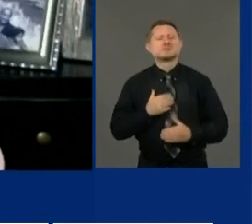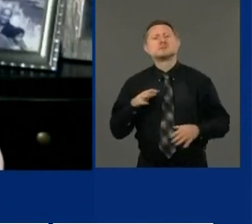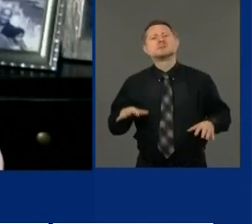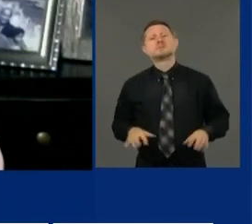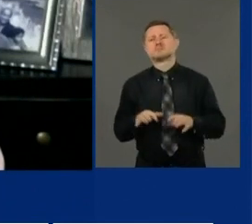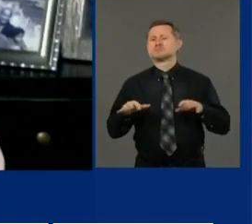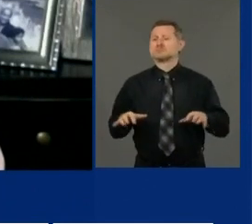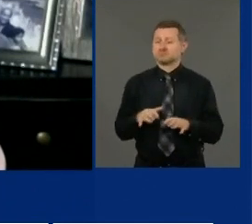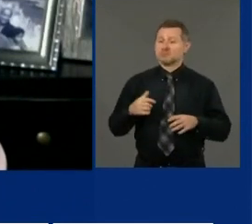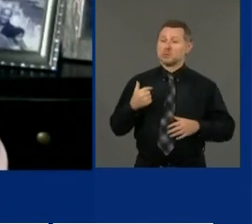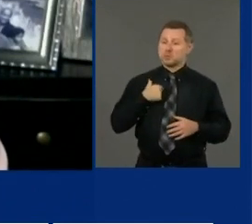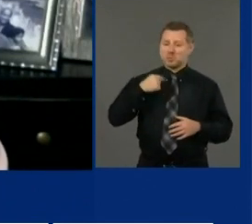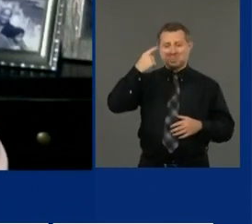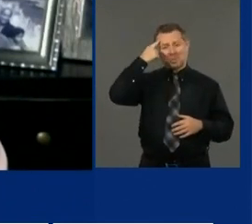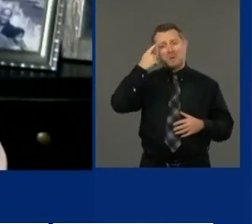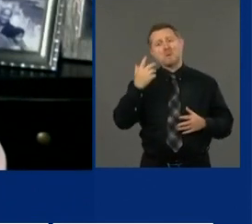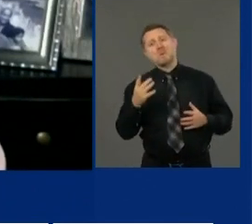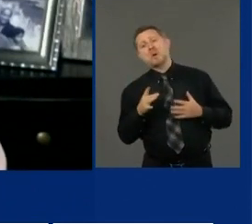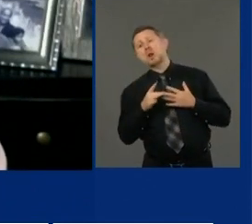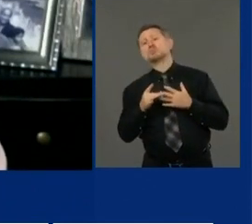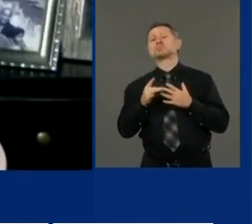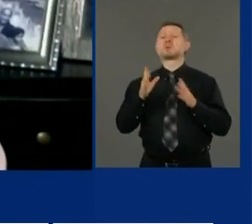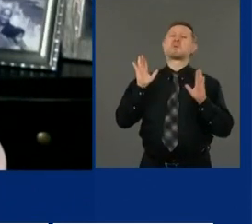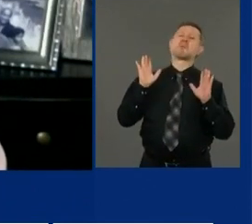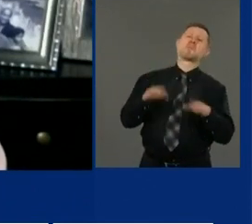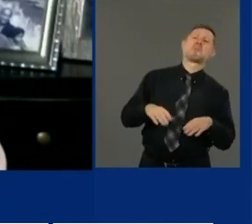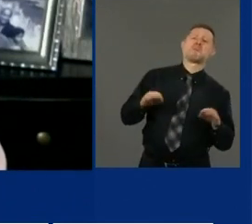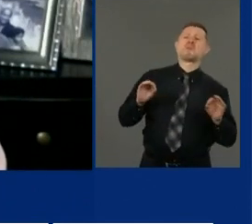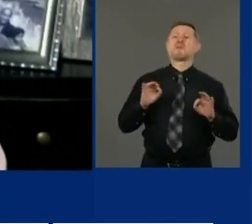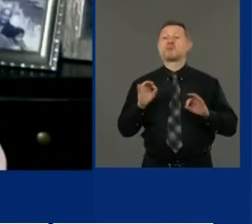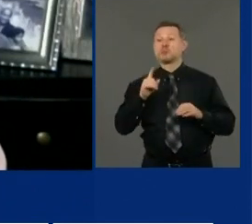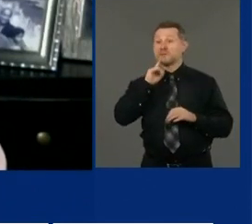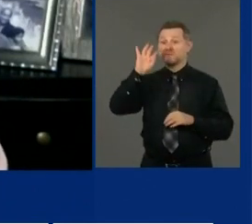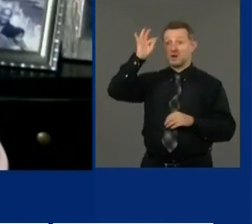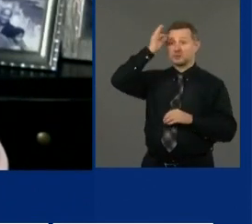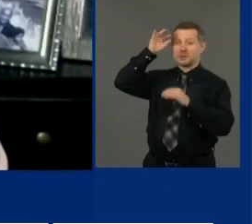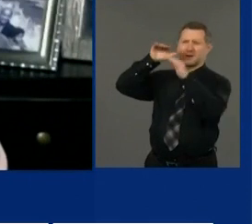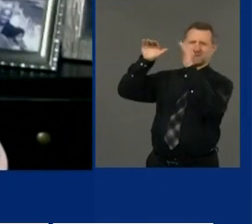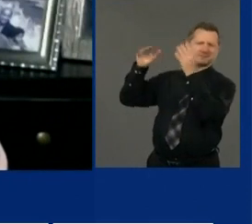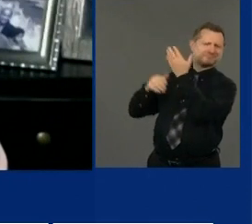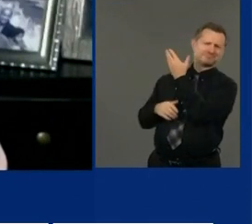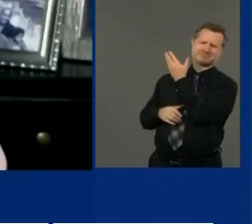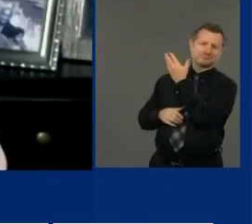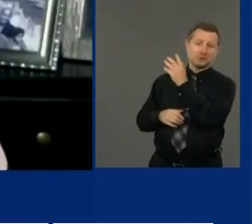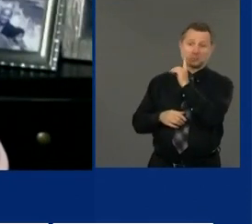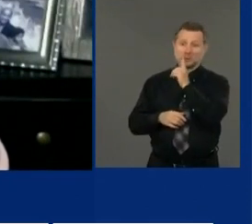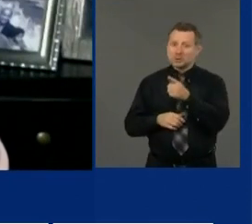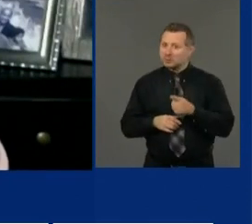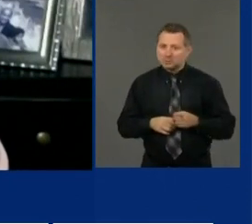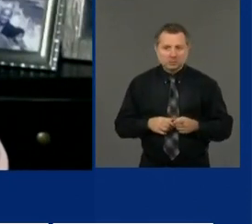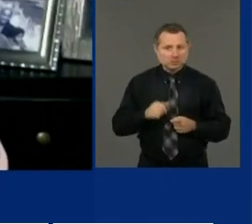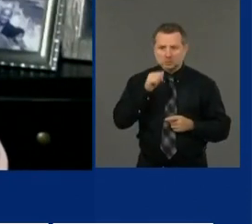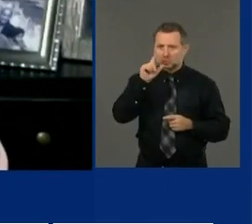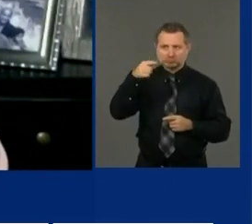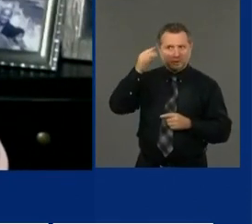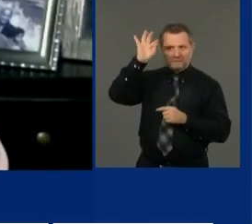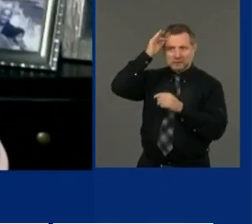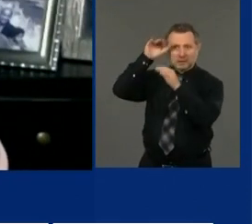I DIDN'T KNOW WE WOULD HAVE TO GO AT IT ALONE IN SO MANY WAYS. I THOUGHT IT WAS GEARED TOWARD